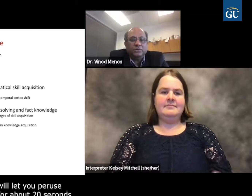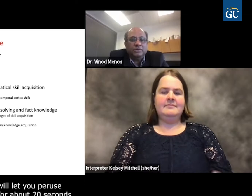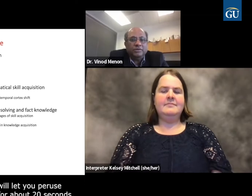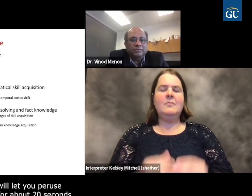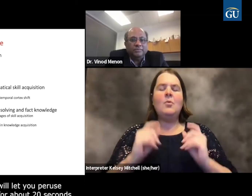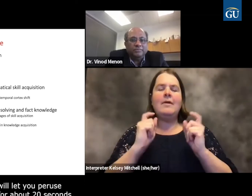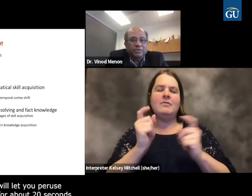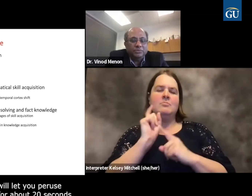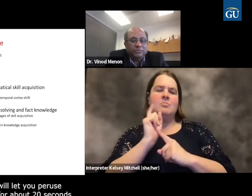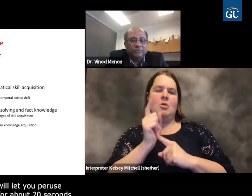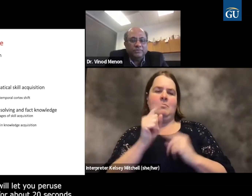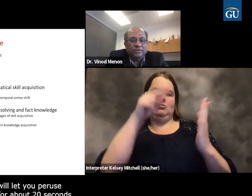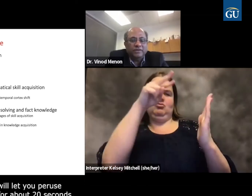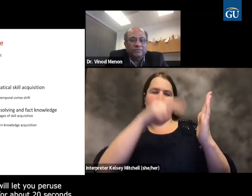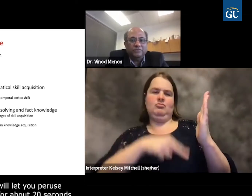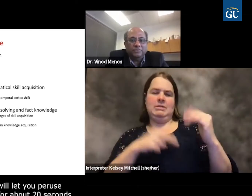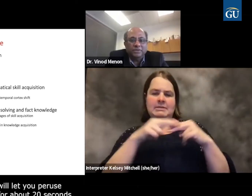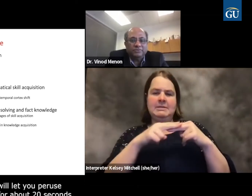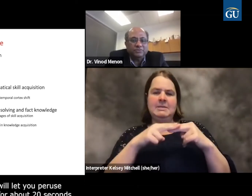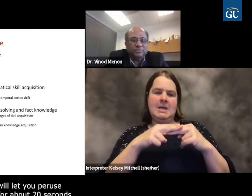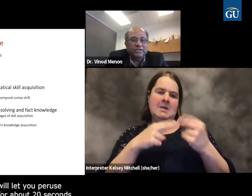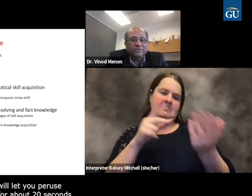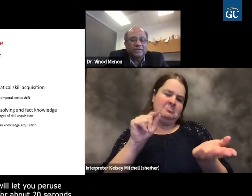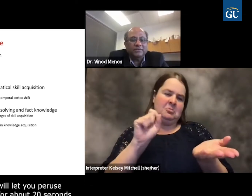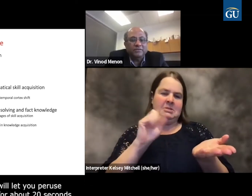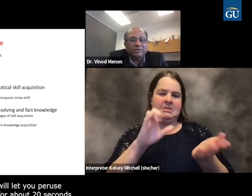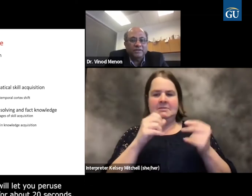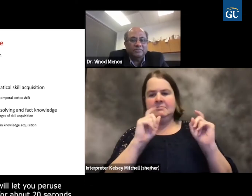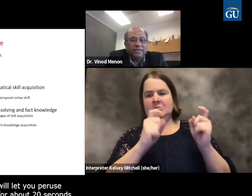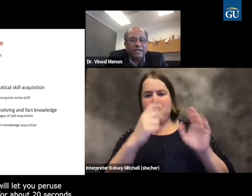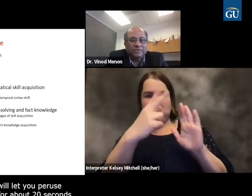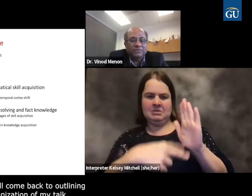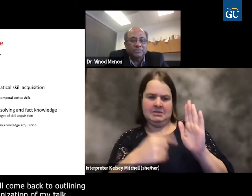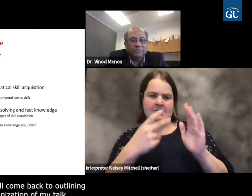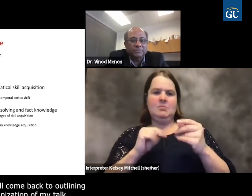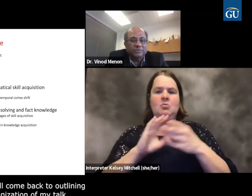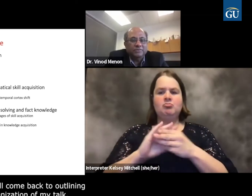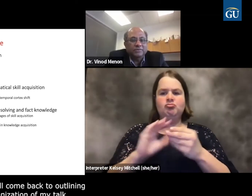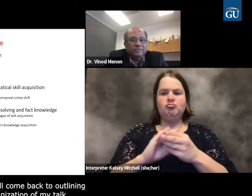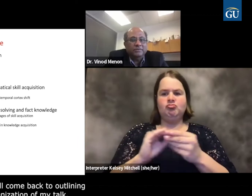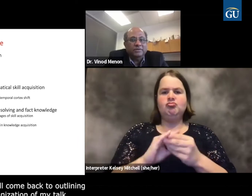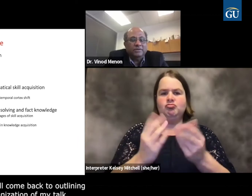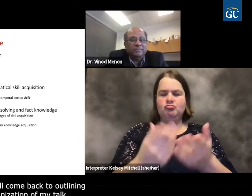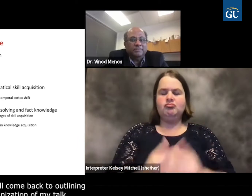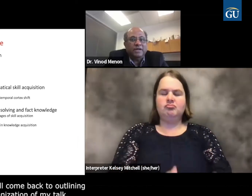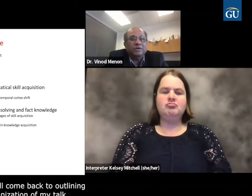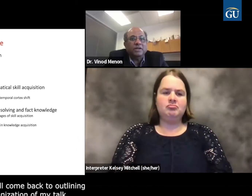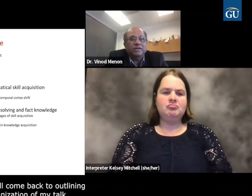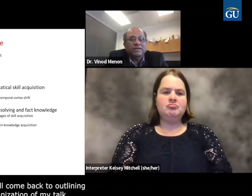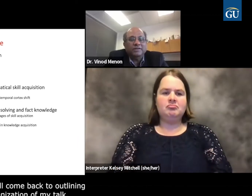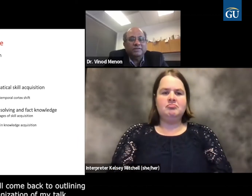i will let you uh peruse this slide for